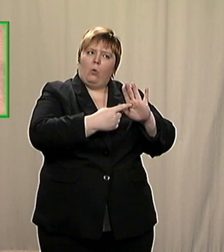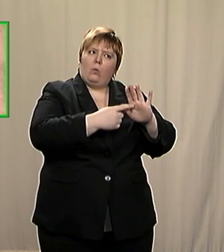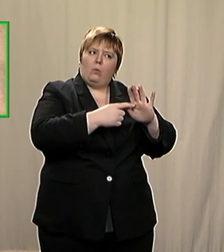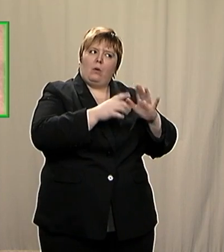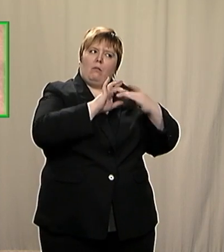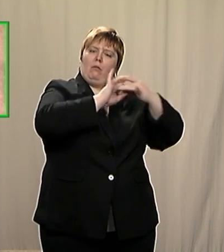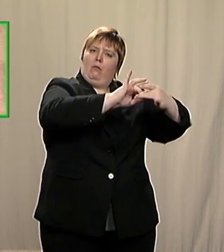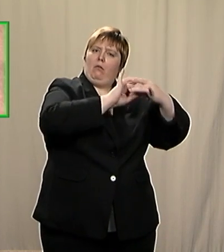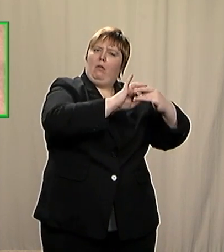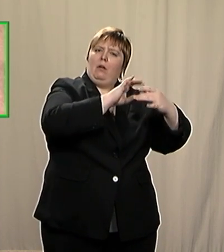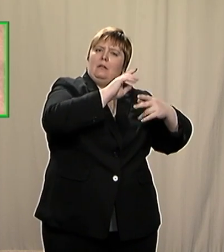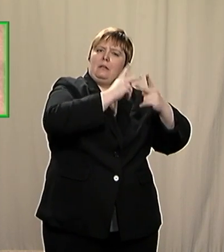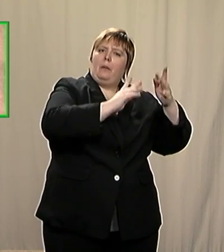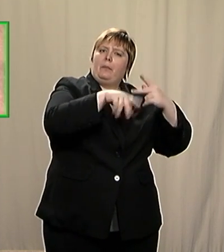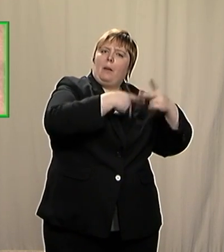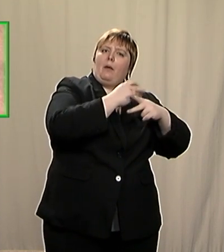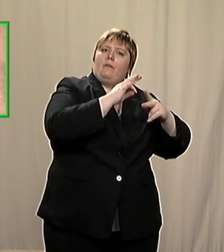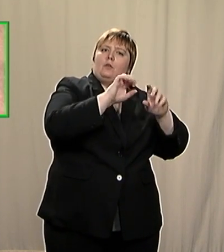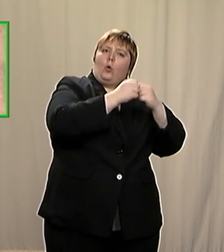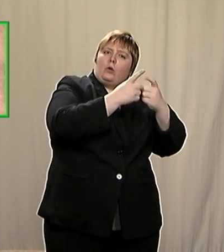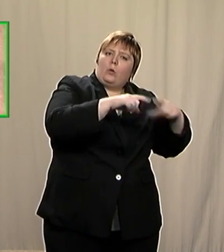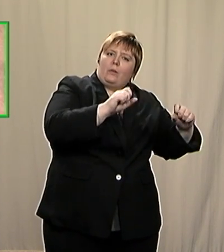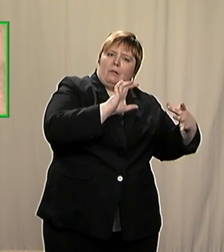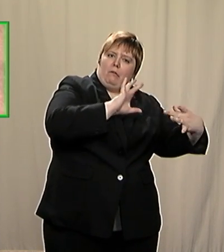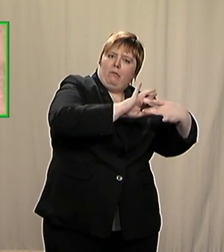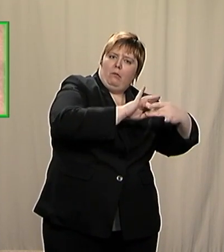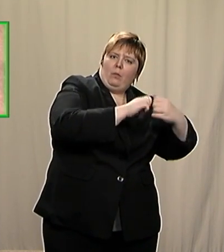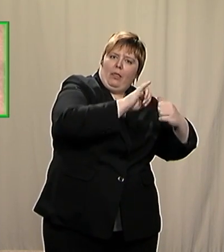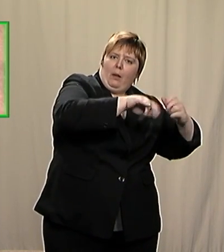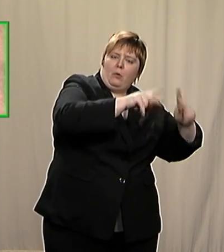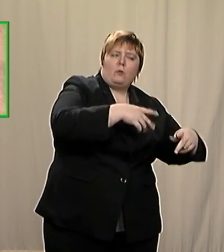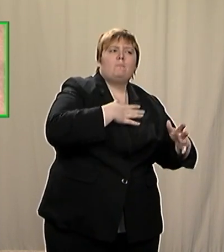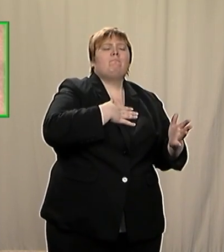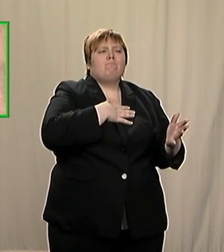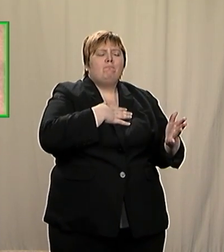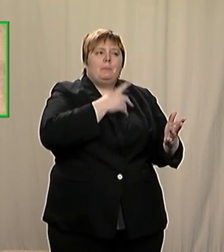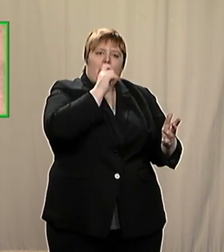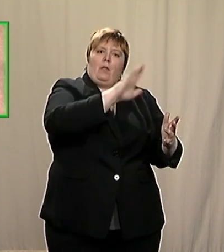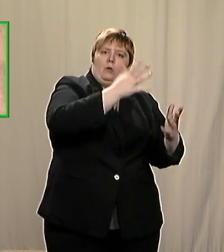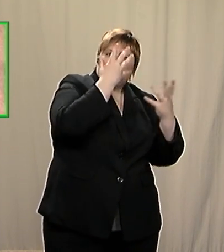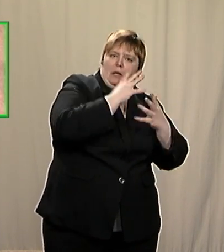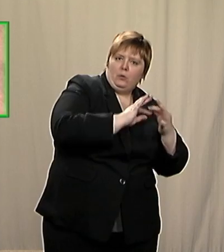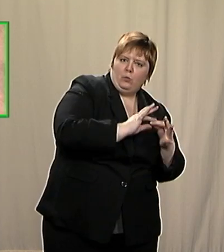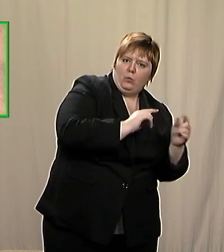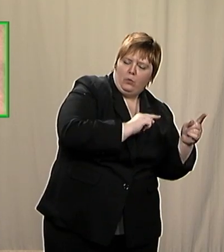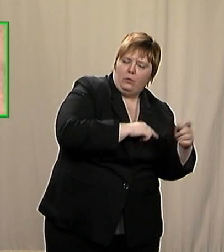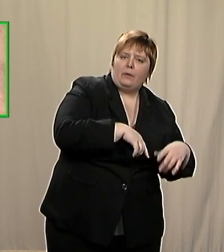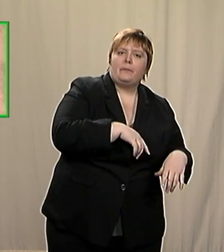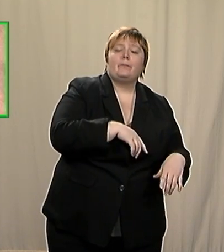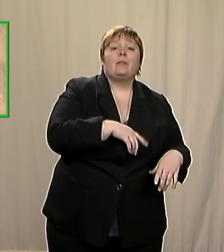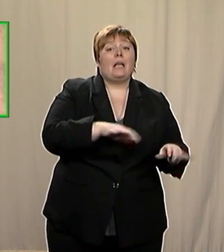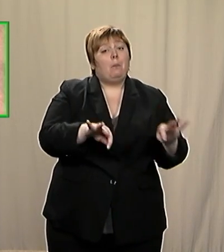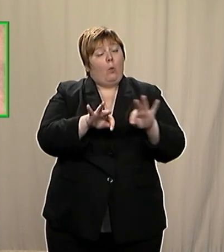that they're aligning in some way sociolinguisticly with the person. The important idea here as with the other axes